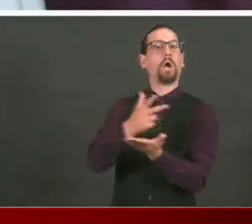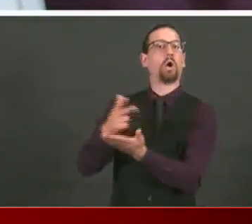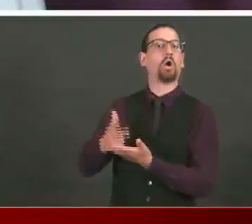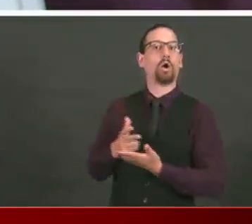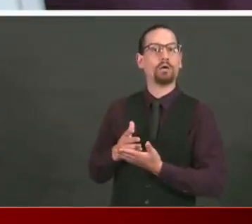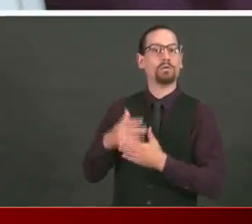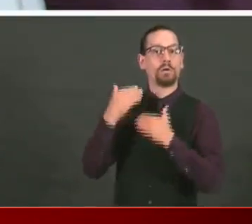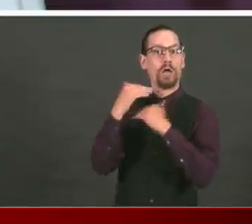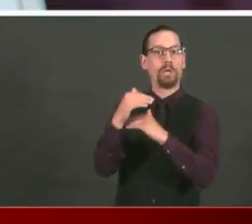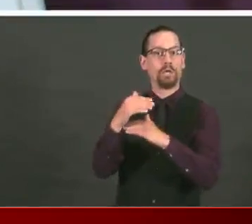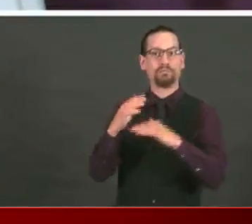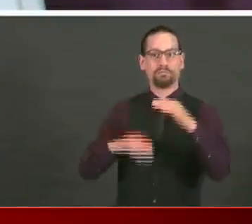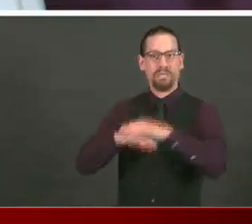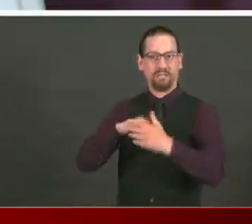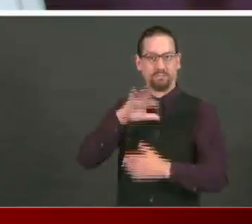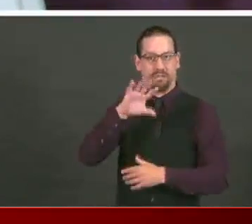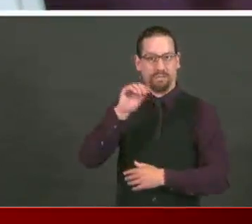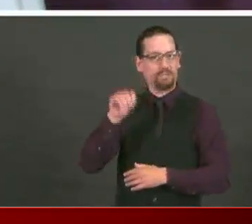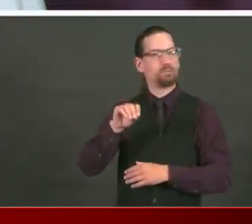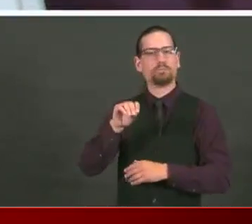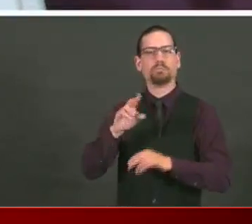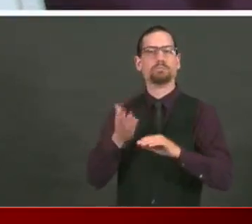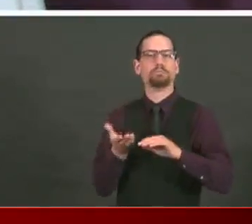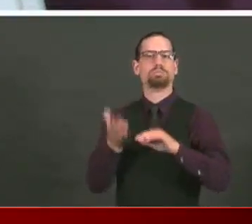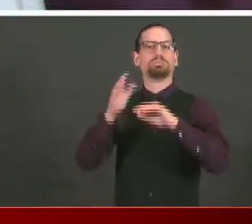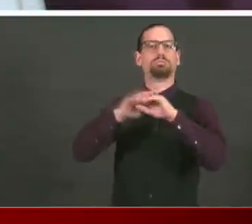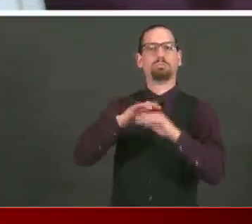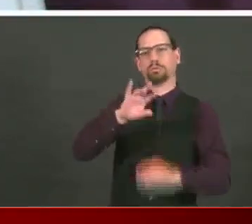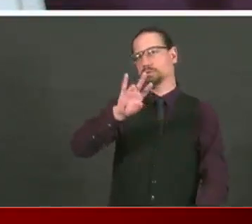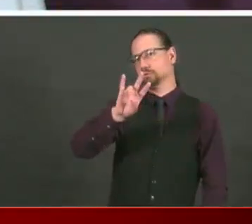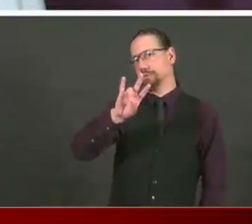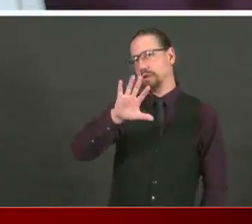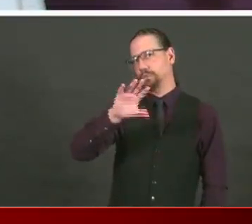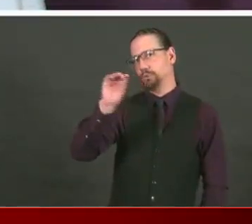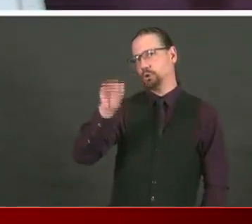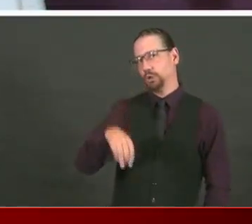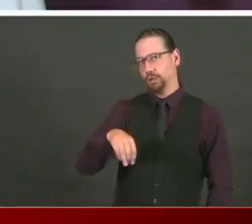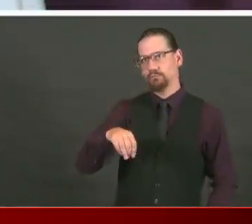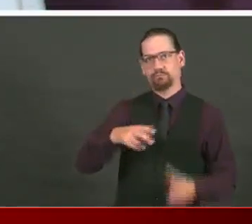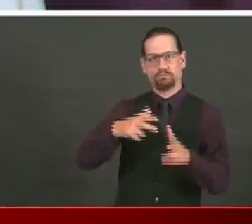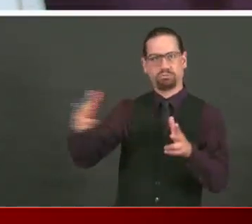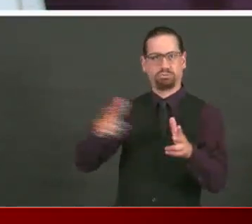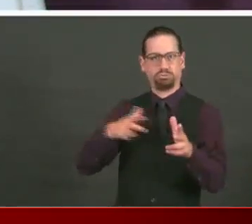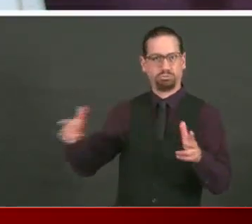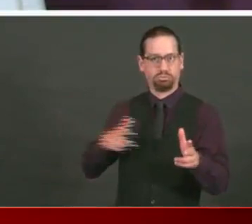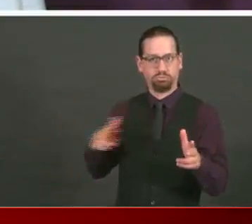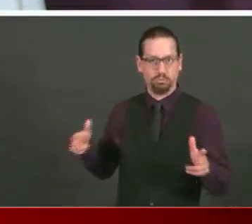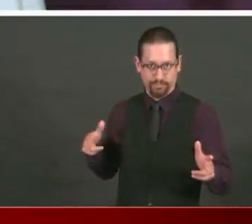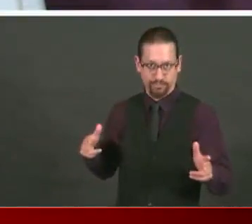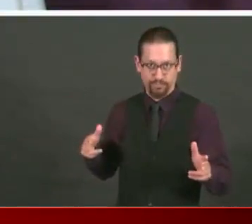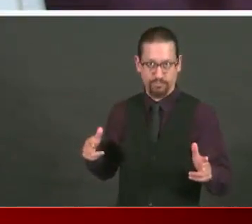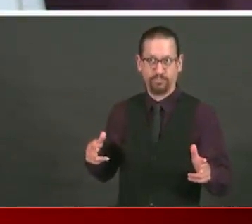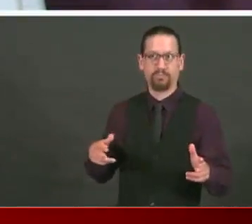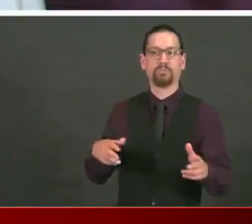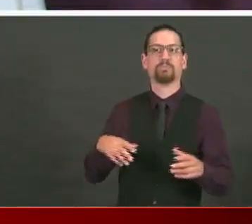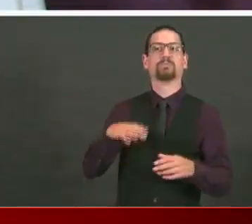WE ARE GOING TO BE EASING OFF PARKING RESTRICTIONS. WE WILL BE INCREASING THE